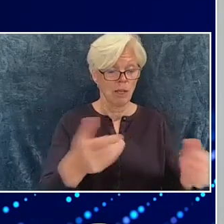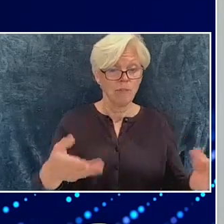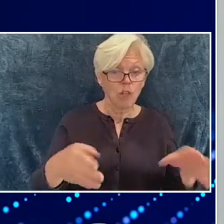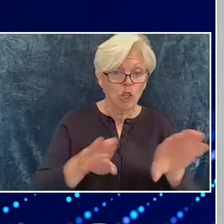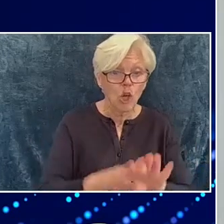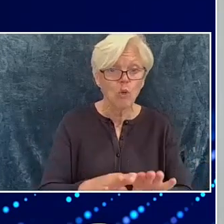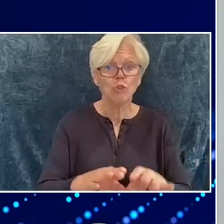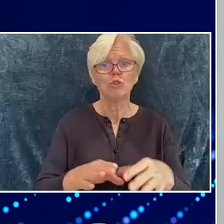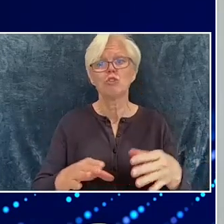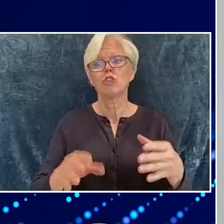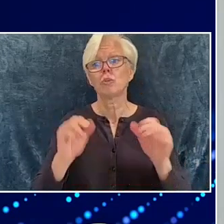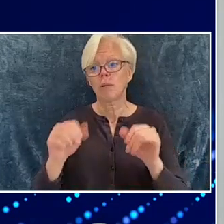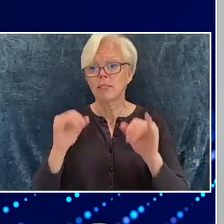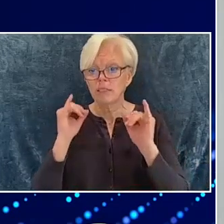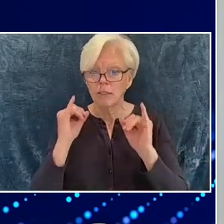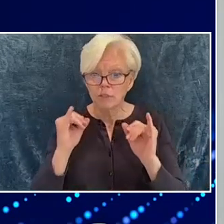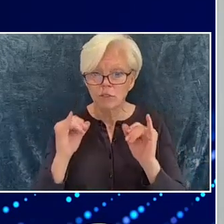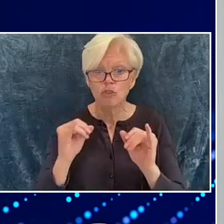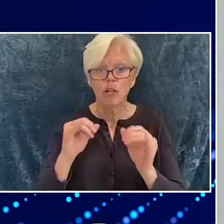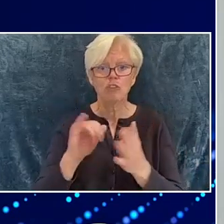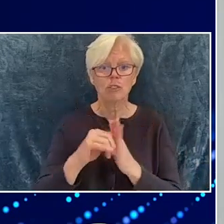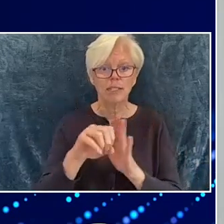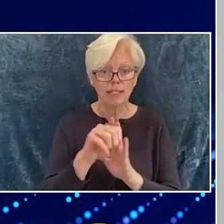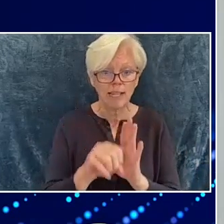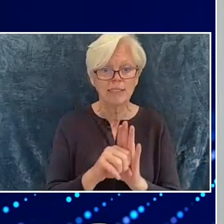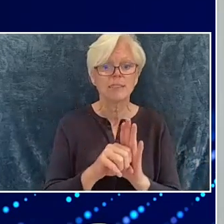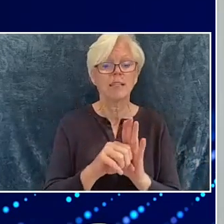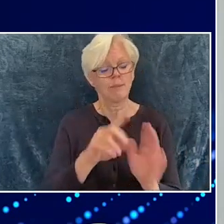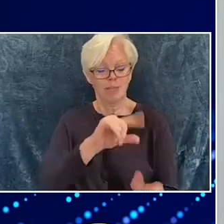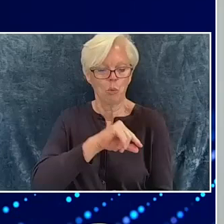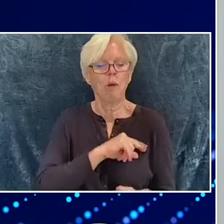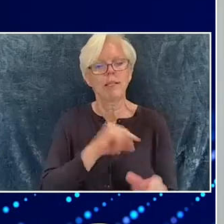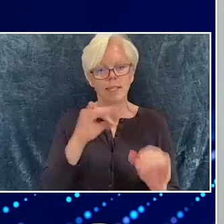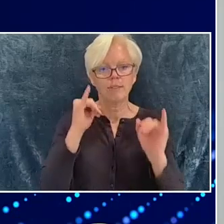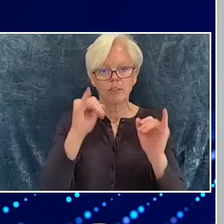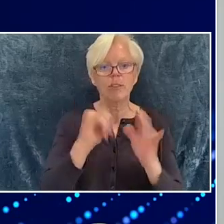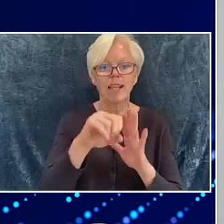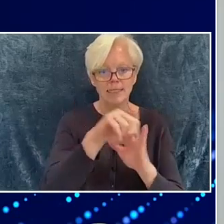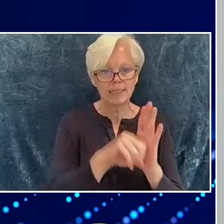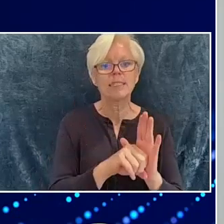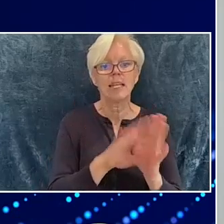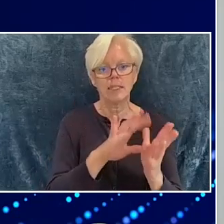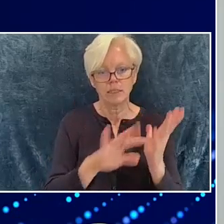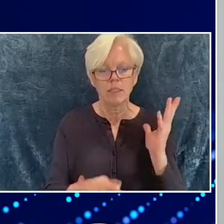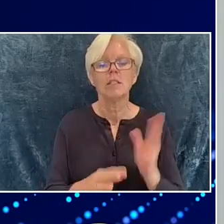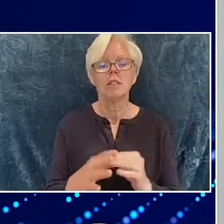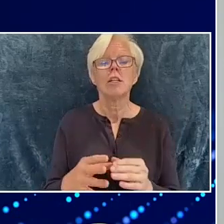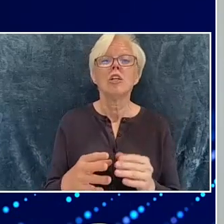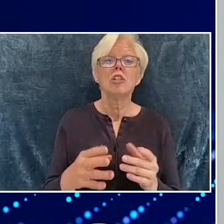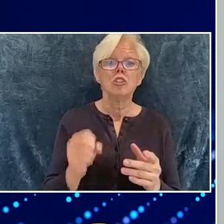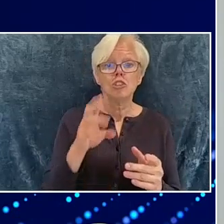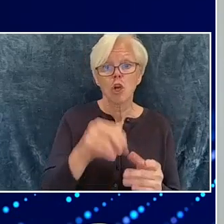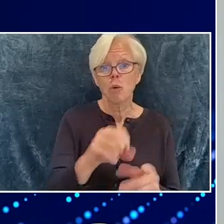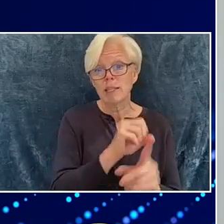that state, etc. In those cases, we would maintain the requirement that we currently have in the